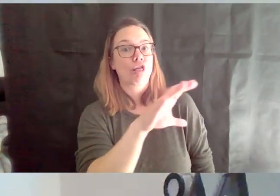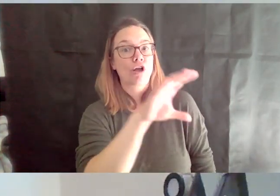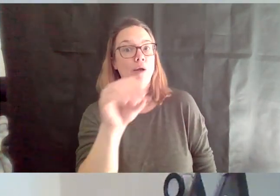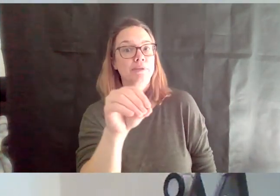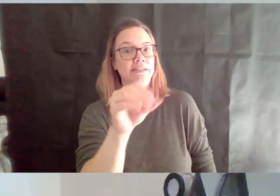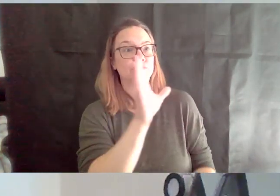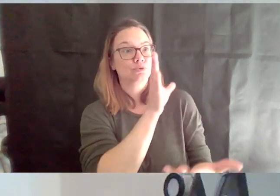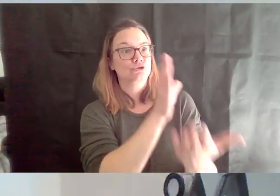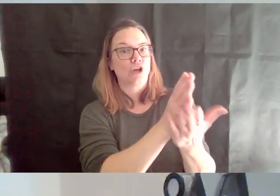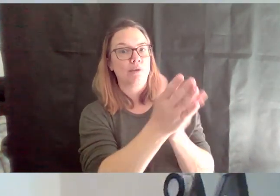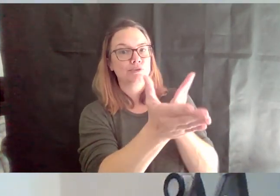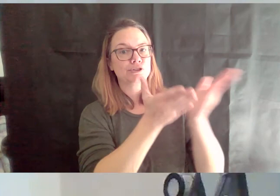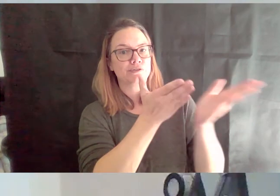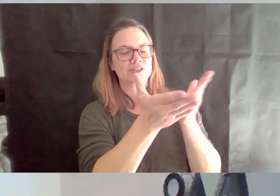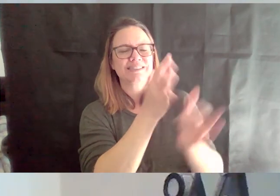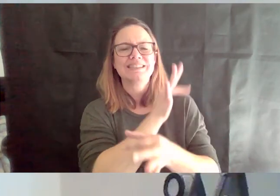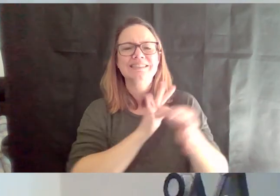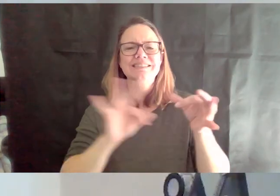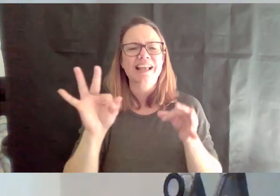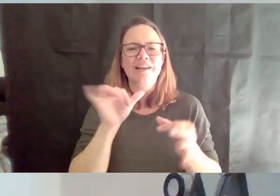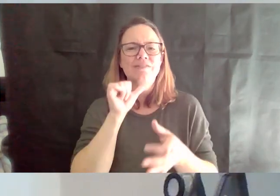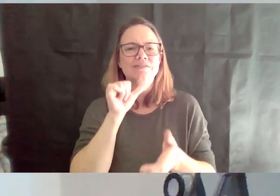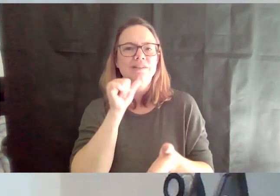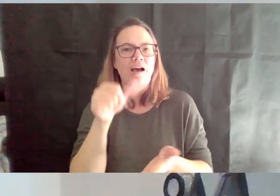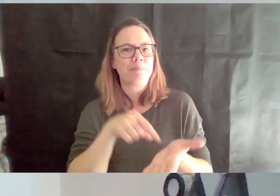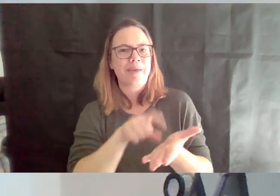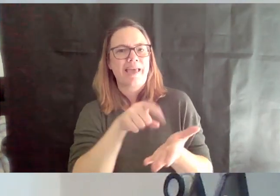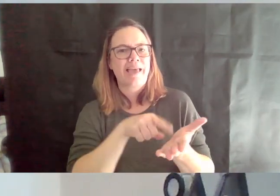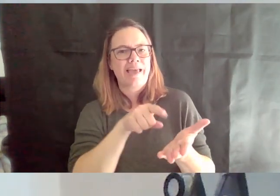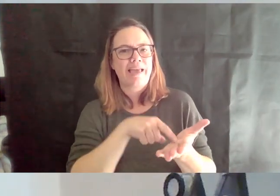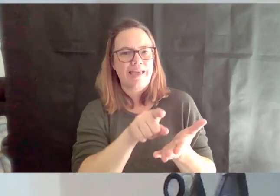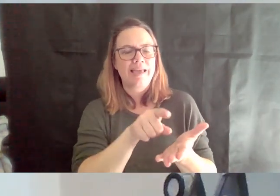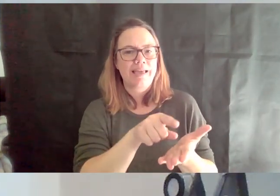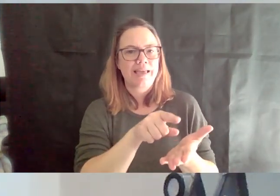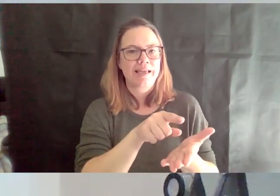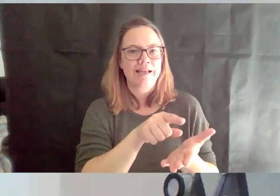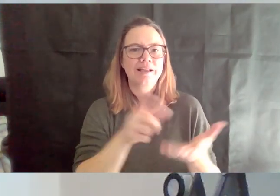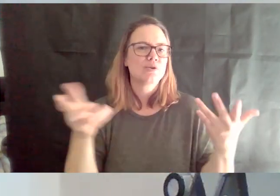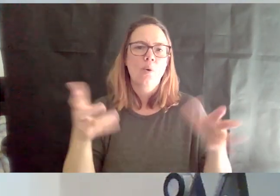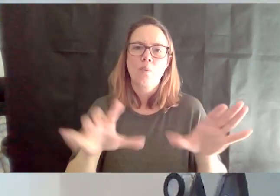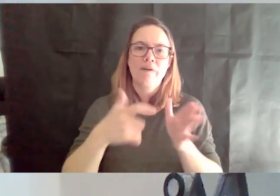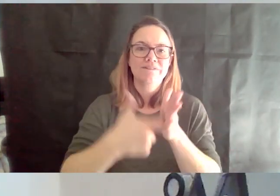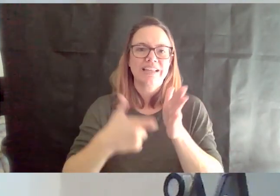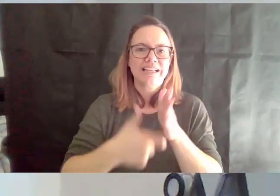payments, will prevent accounts from going to collections and accruing service fees with a debt collector.